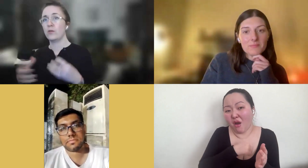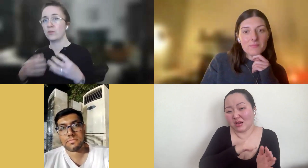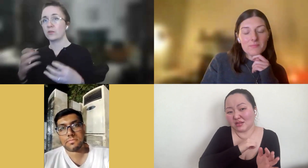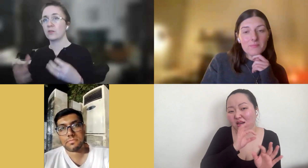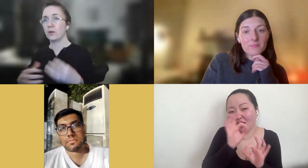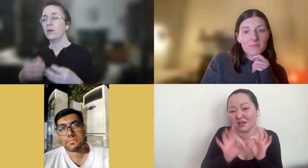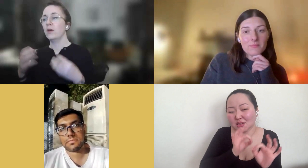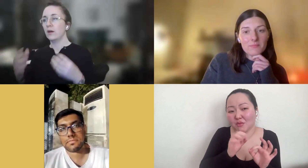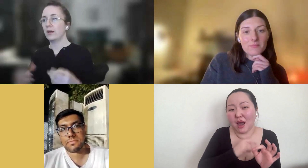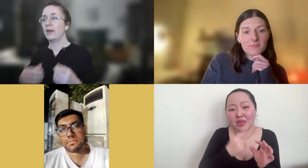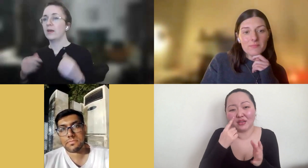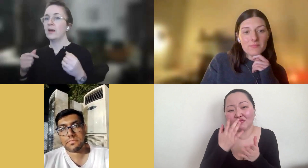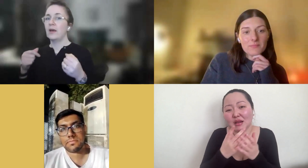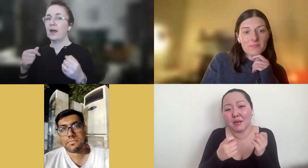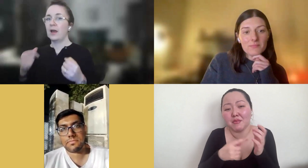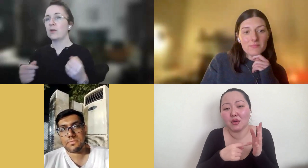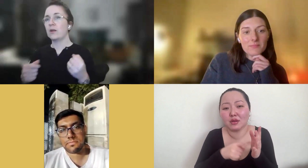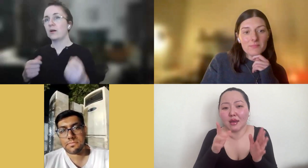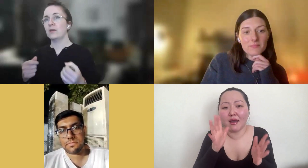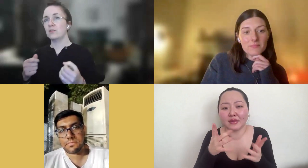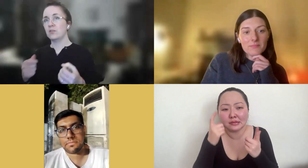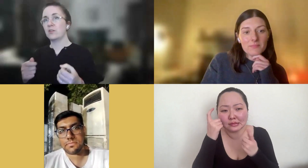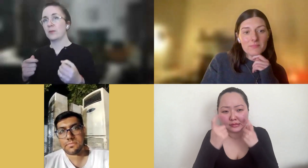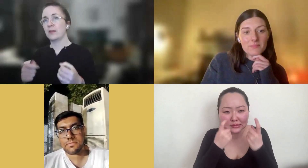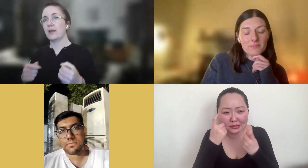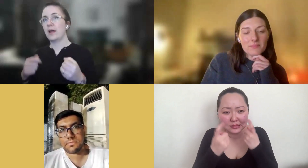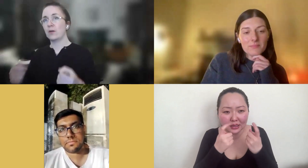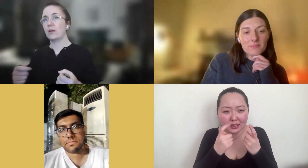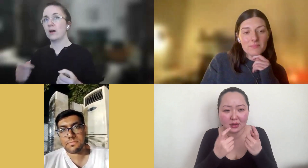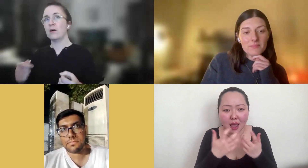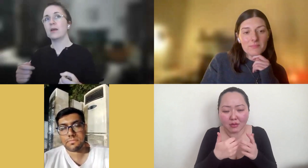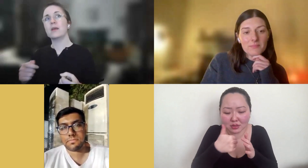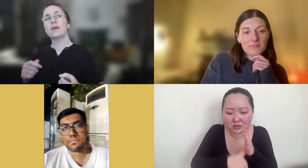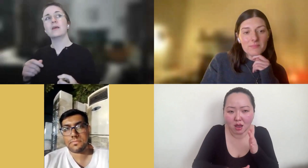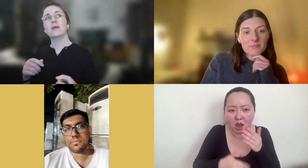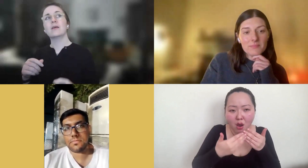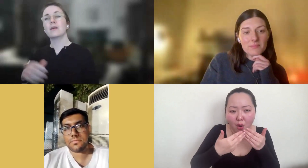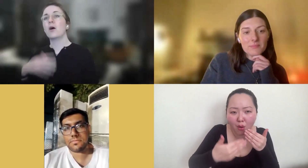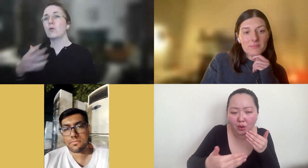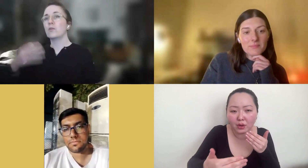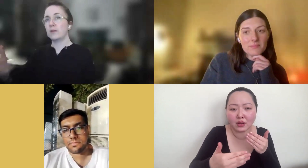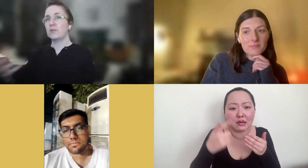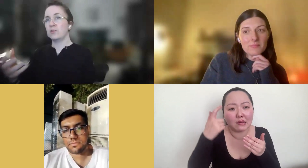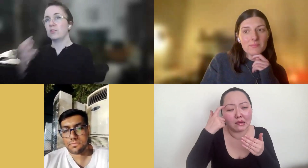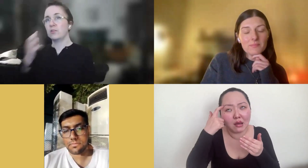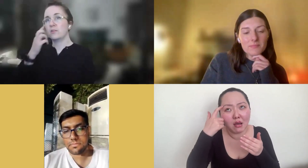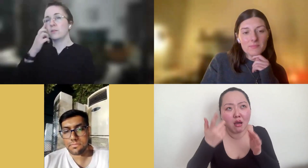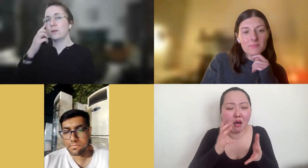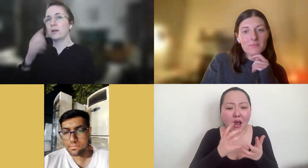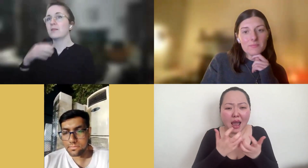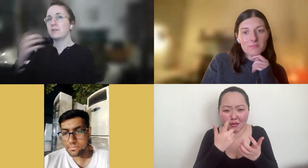where you start to go - OK, how can I change this? How can I hold the institution to be like, this